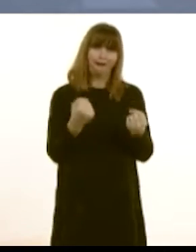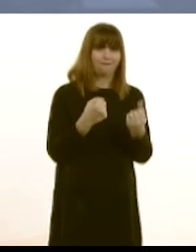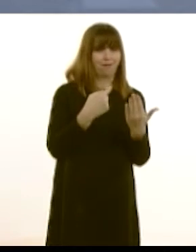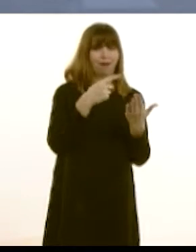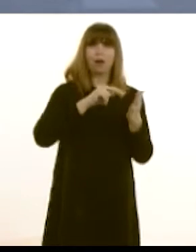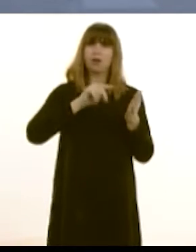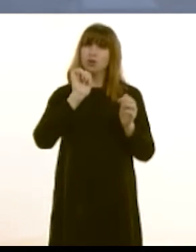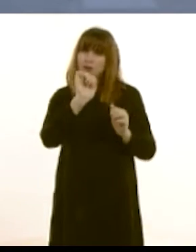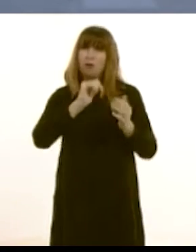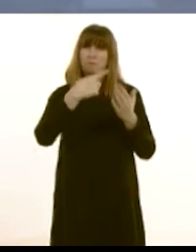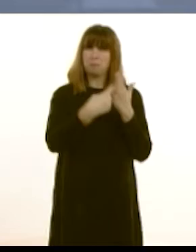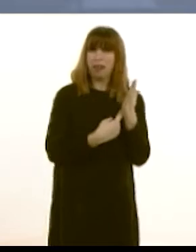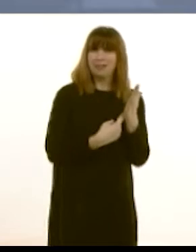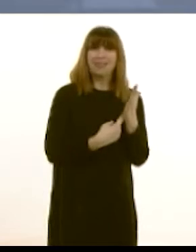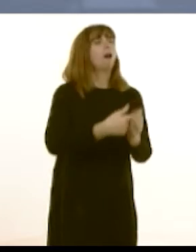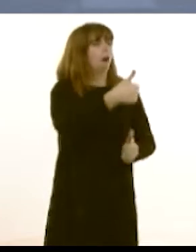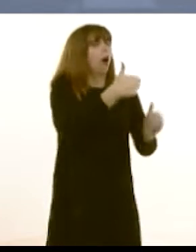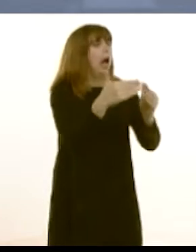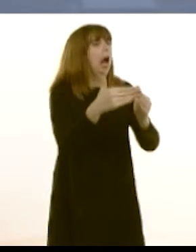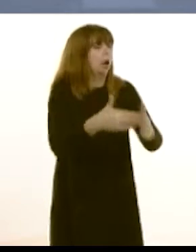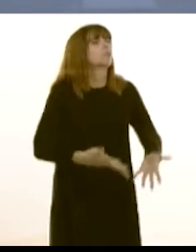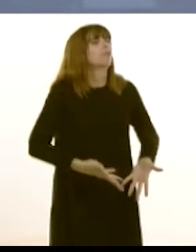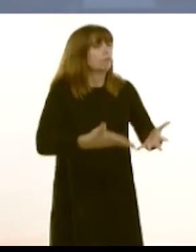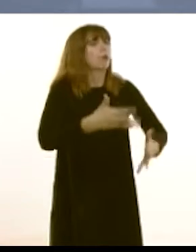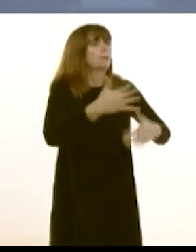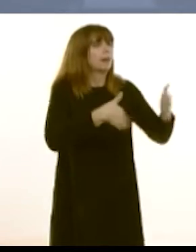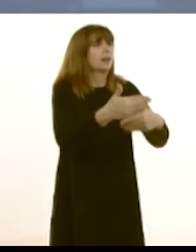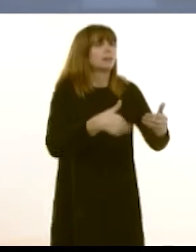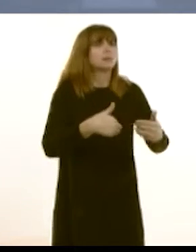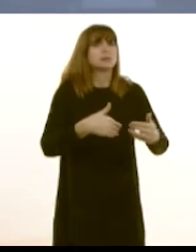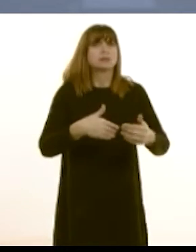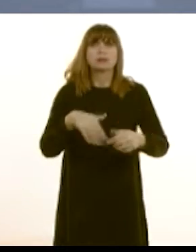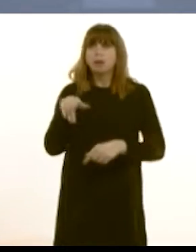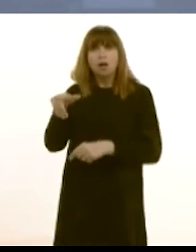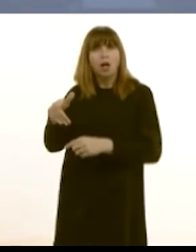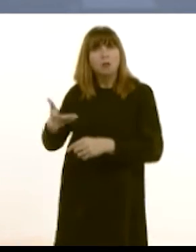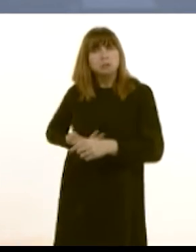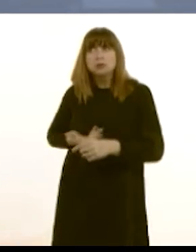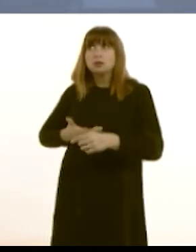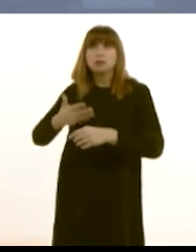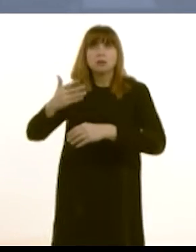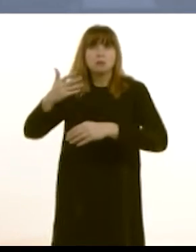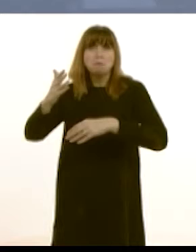and the allowing of one thing, but not another thing, houses versus jobs versus lives versus risk.